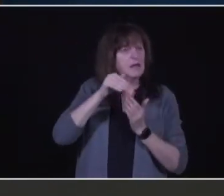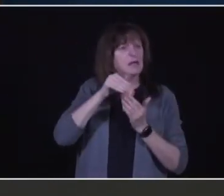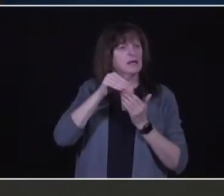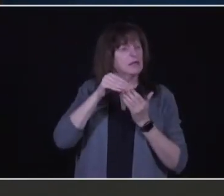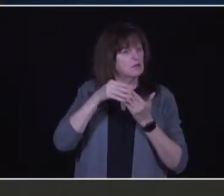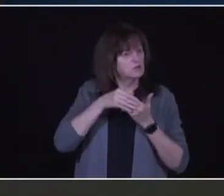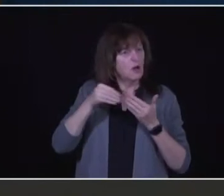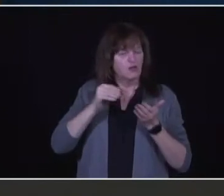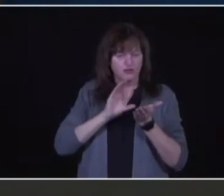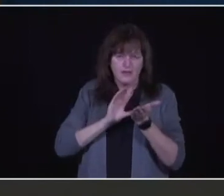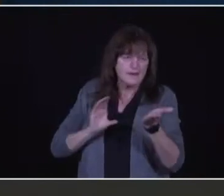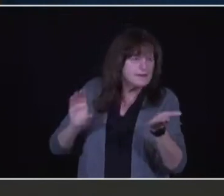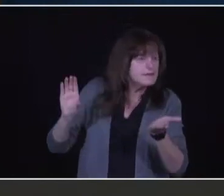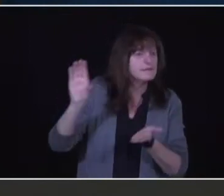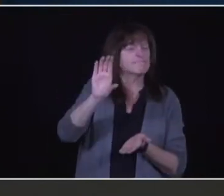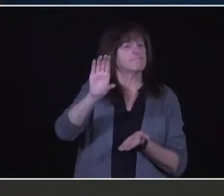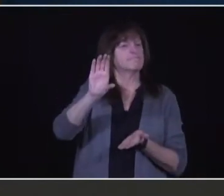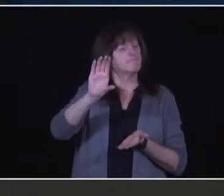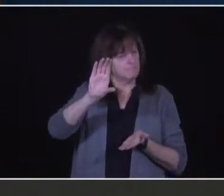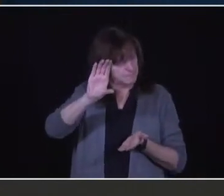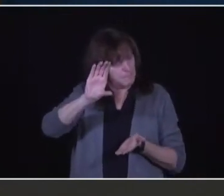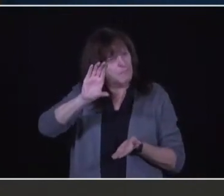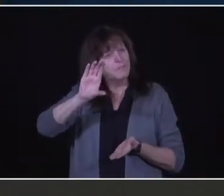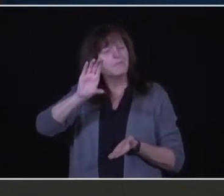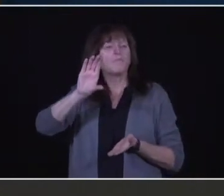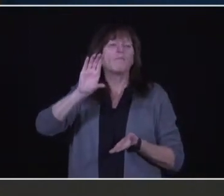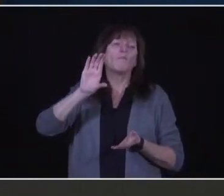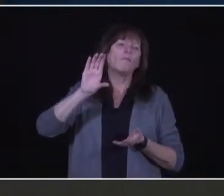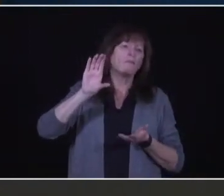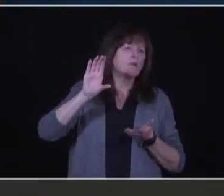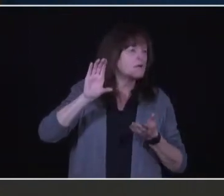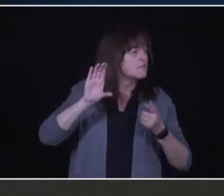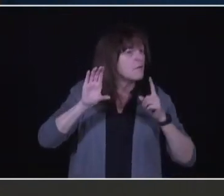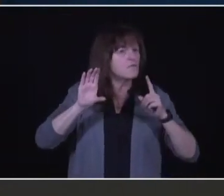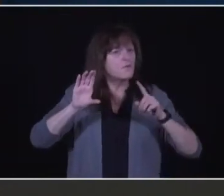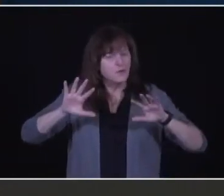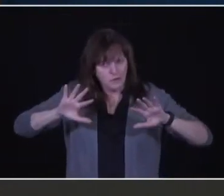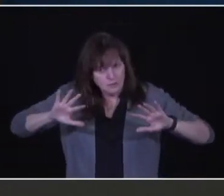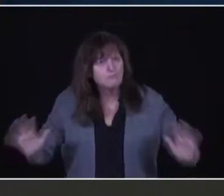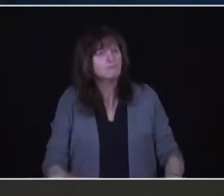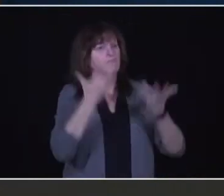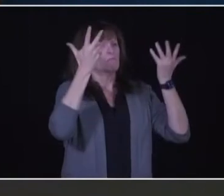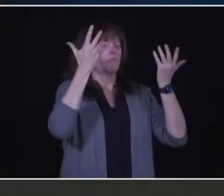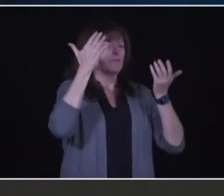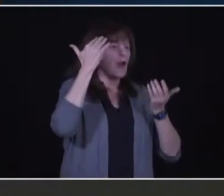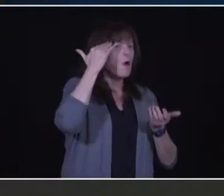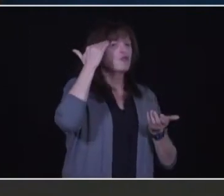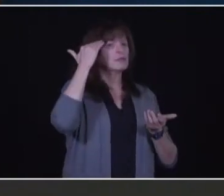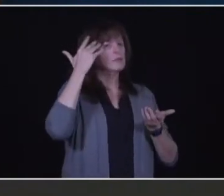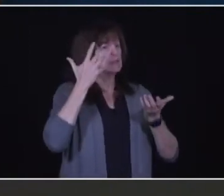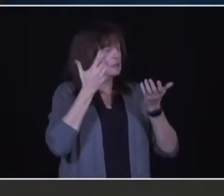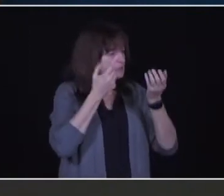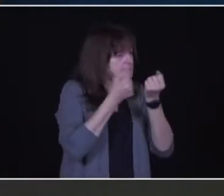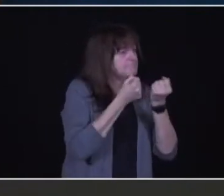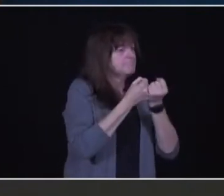And will help raise awareness, protect victims, support survivors and hold offenders accountable.